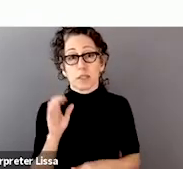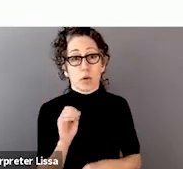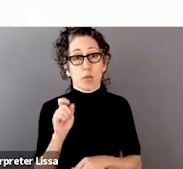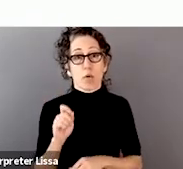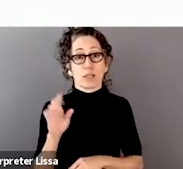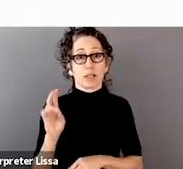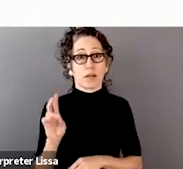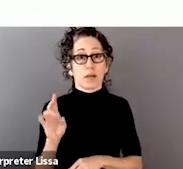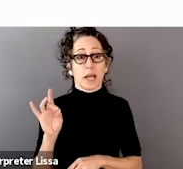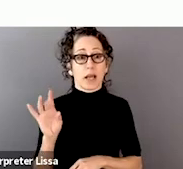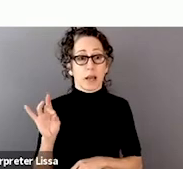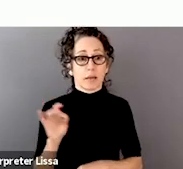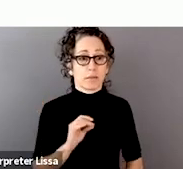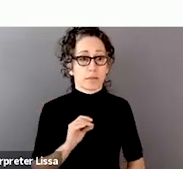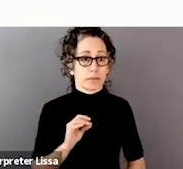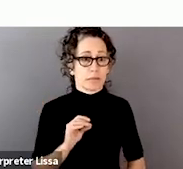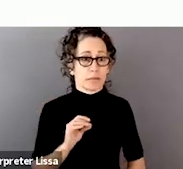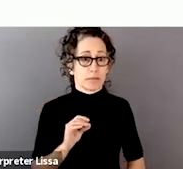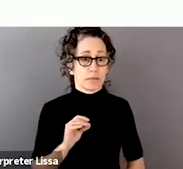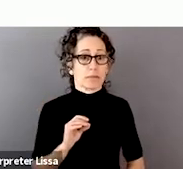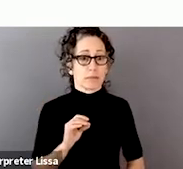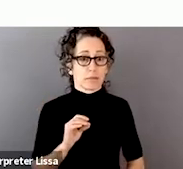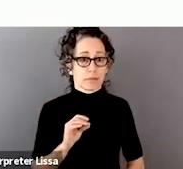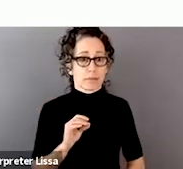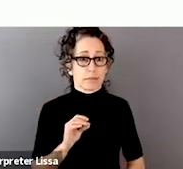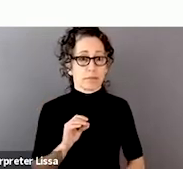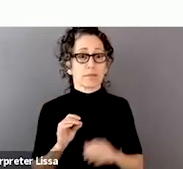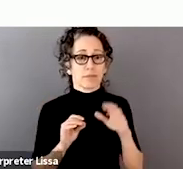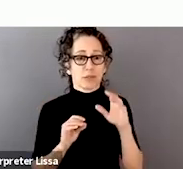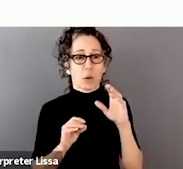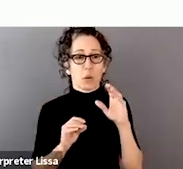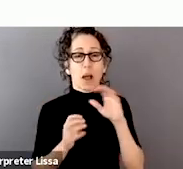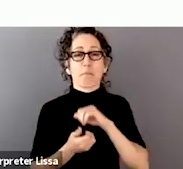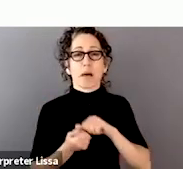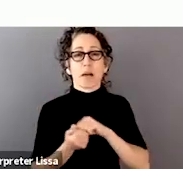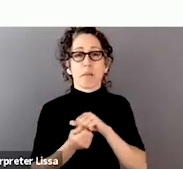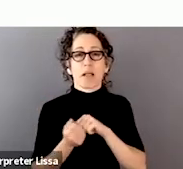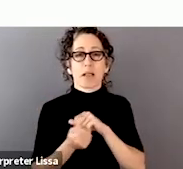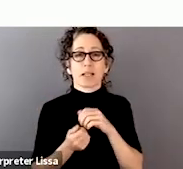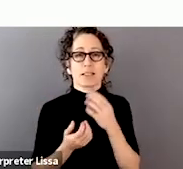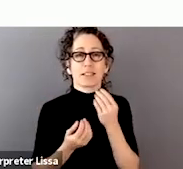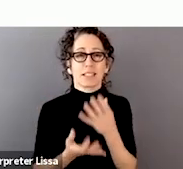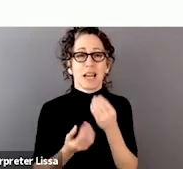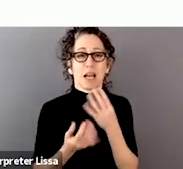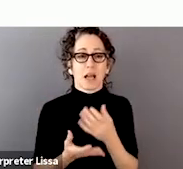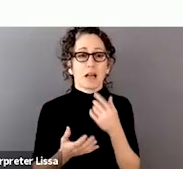We saw clear evidence that the metabolic data contains much more signal than the 16s sequencing data.